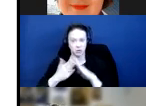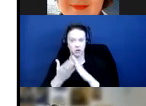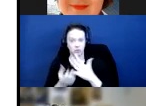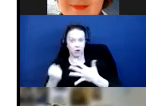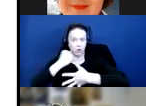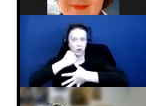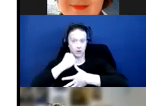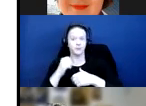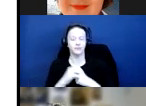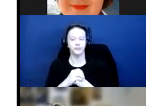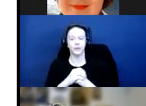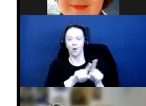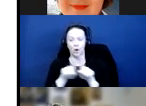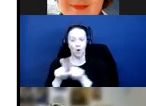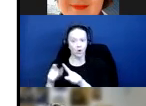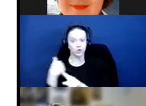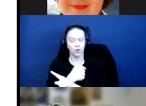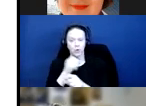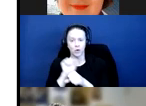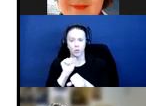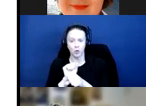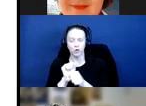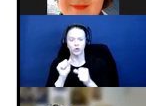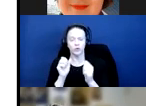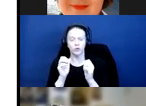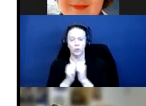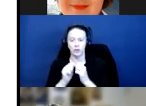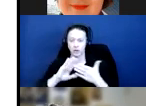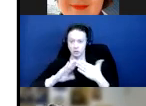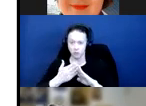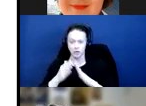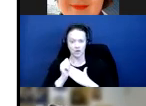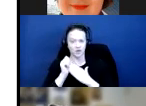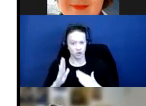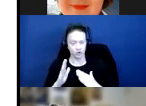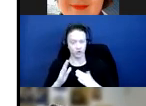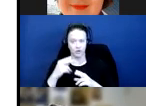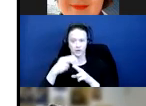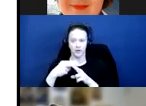But we also worked with just a community leader Shafia Monroe